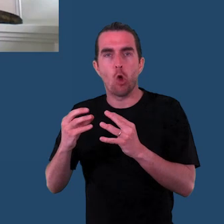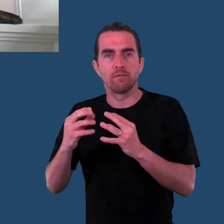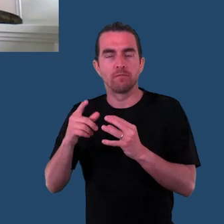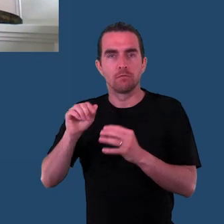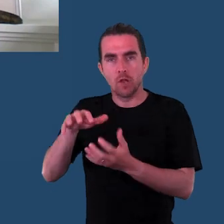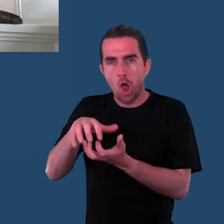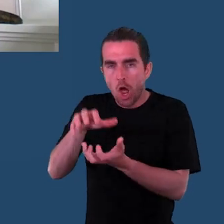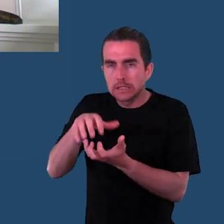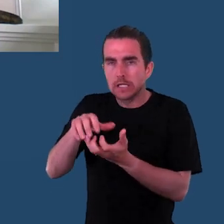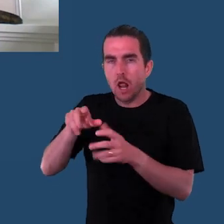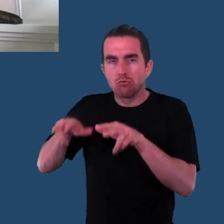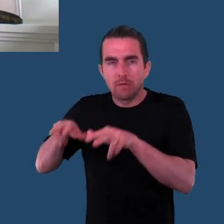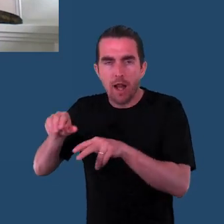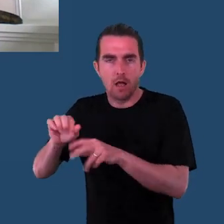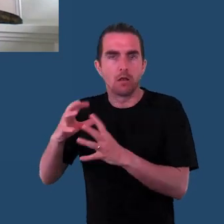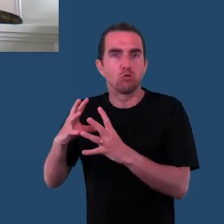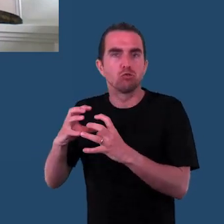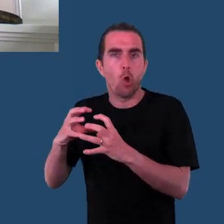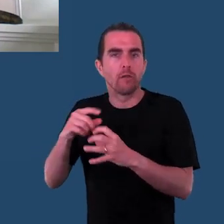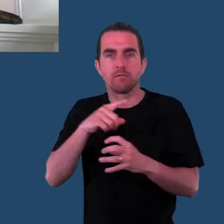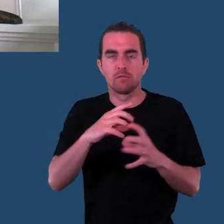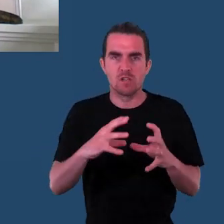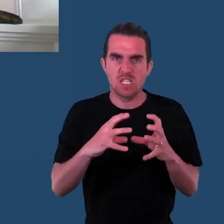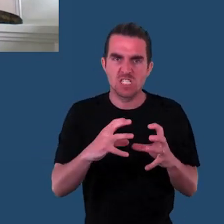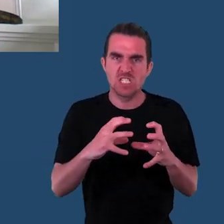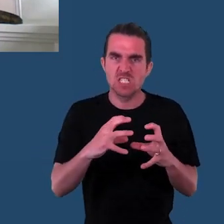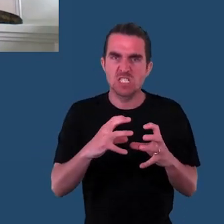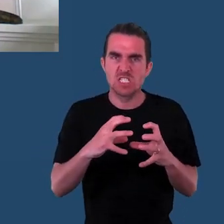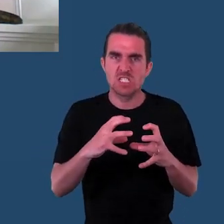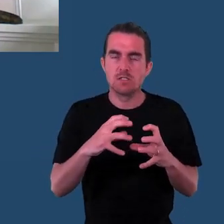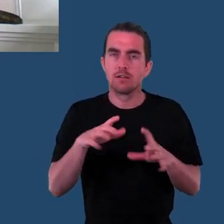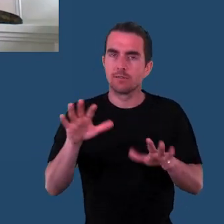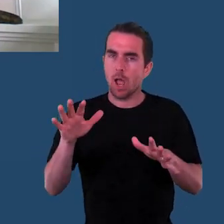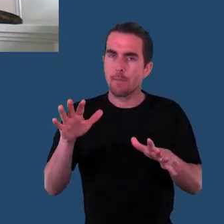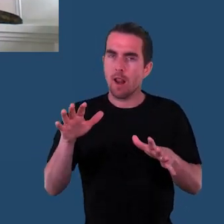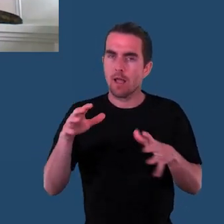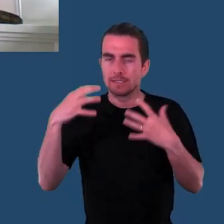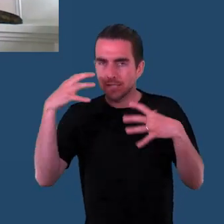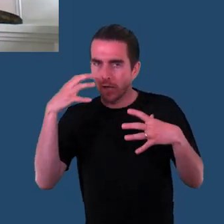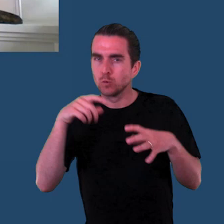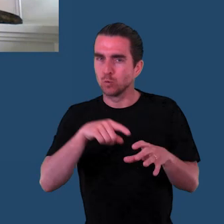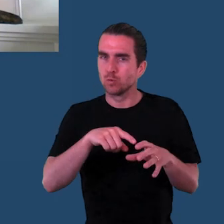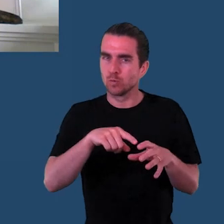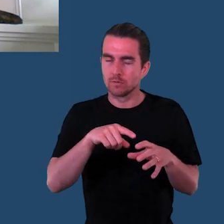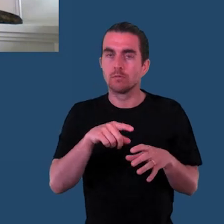like crocodiles and other reptiles. So, yeah, there's a lot of common similarities.